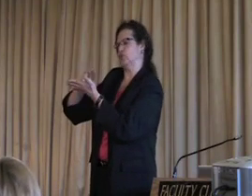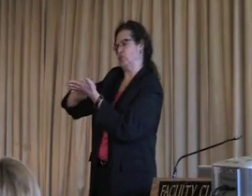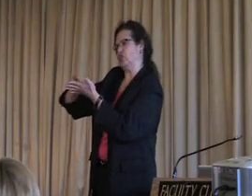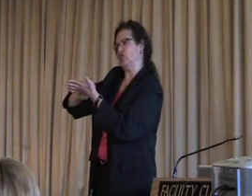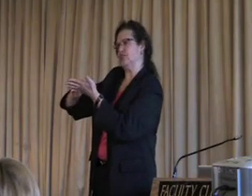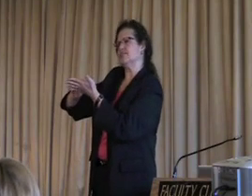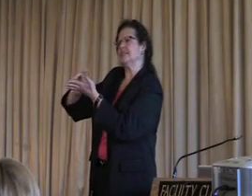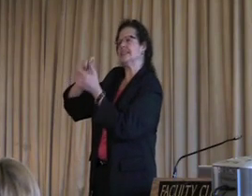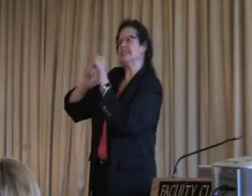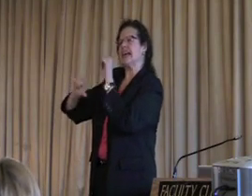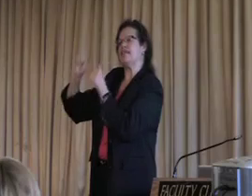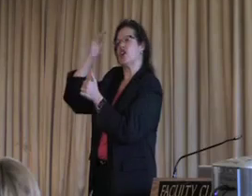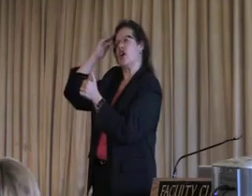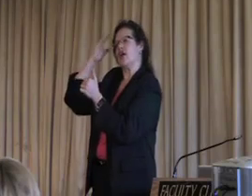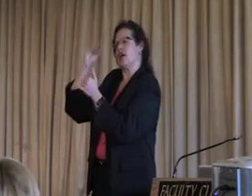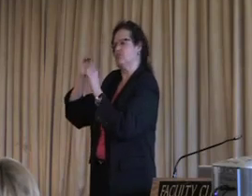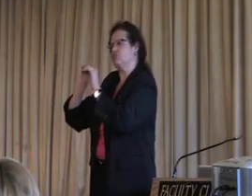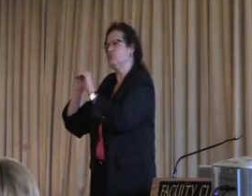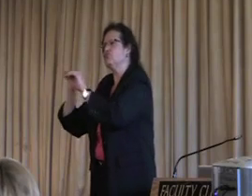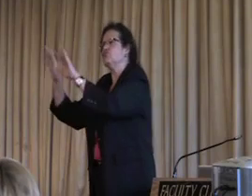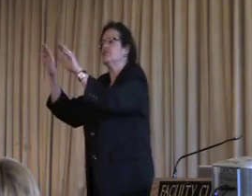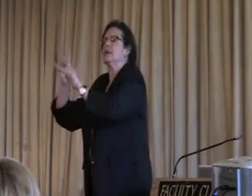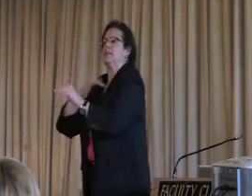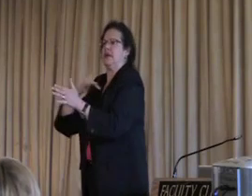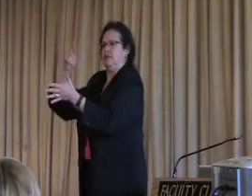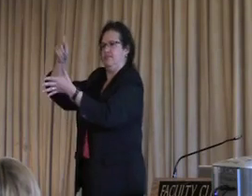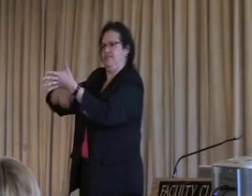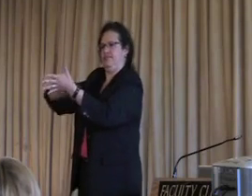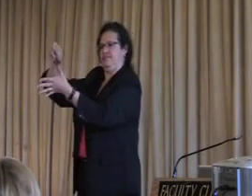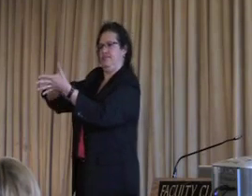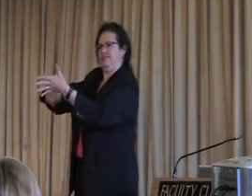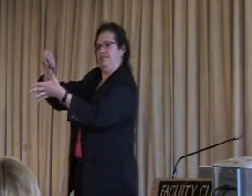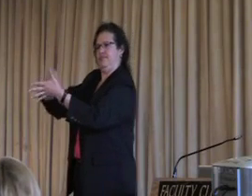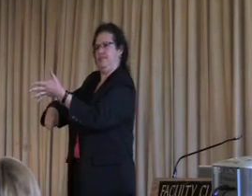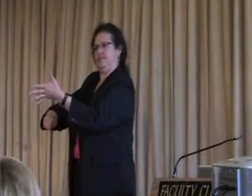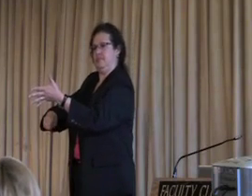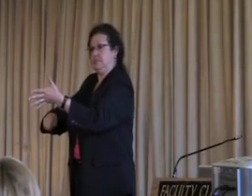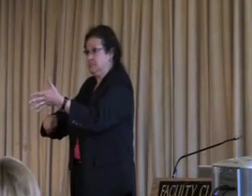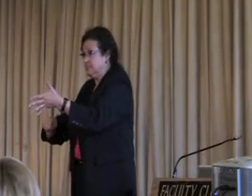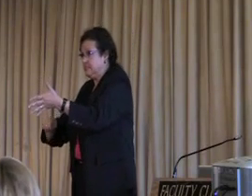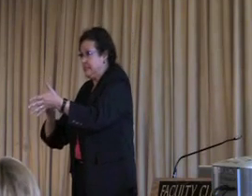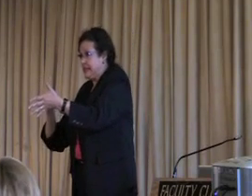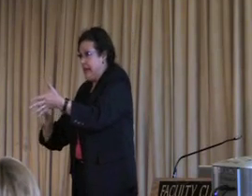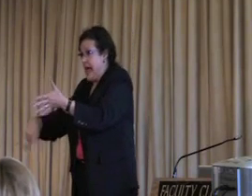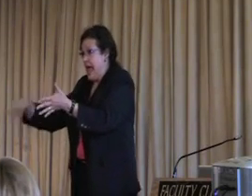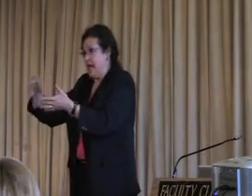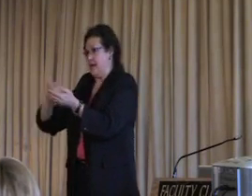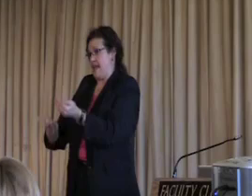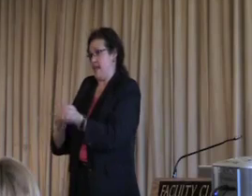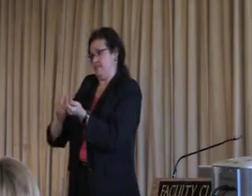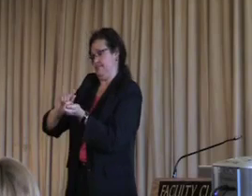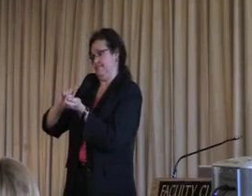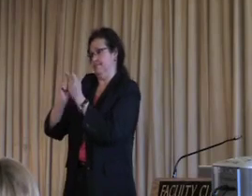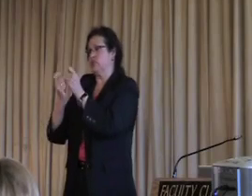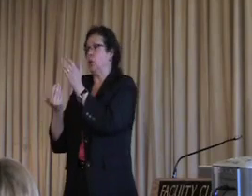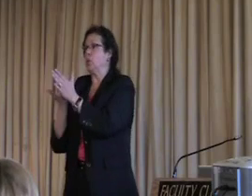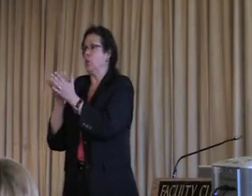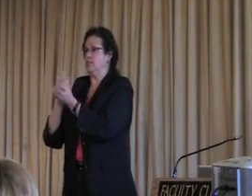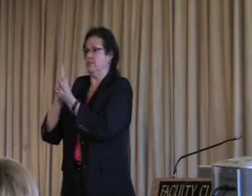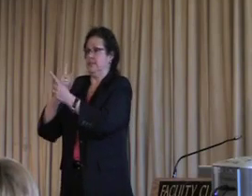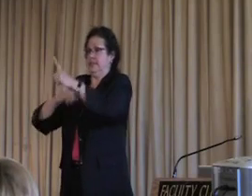And the scientific knowledge needs to -- we know that it's published in English, but one